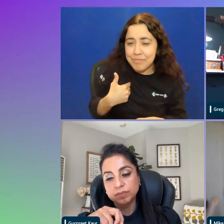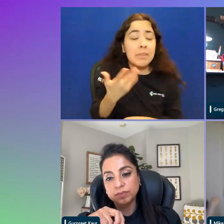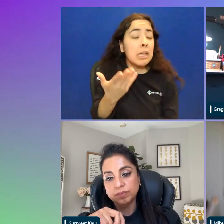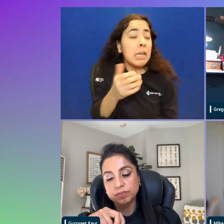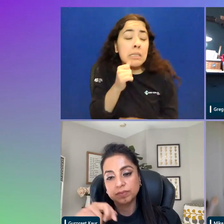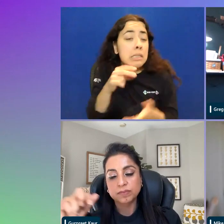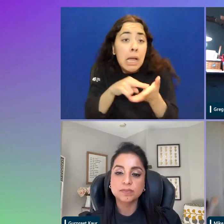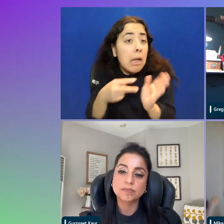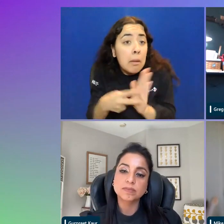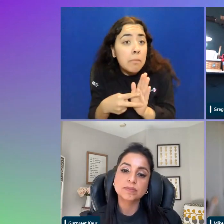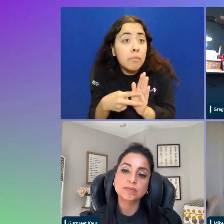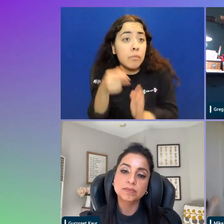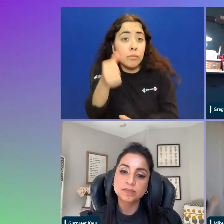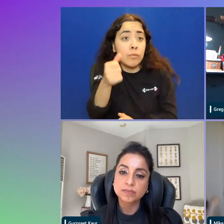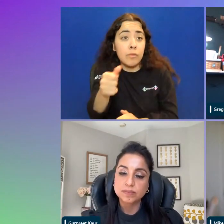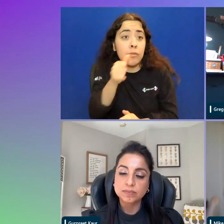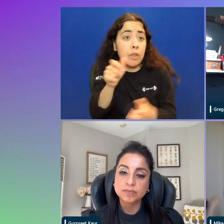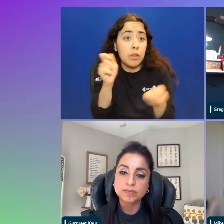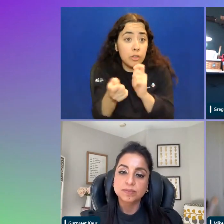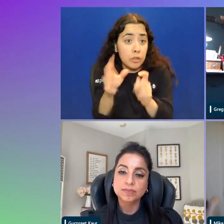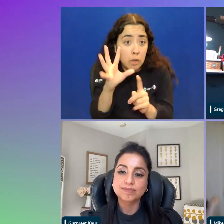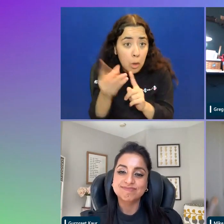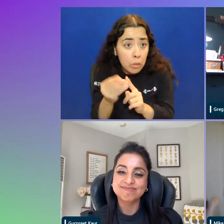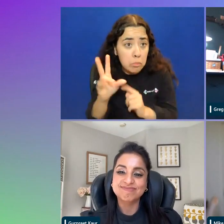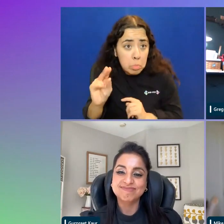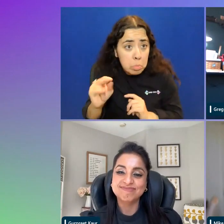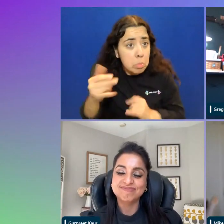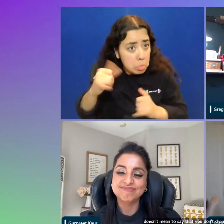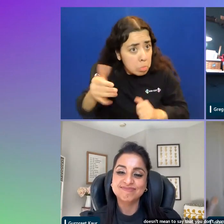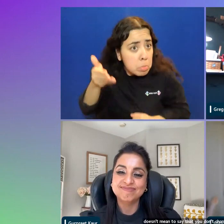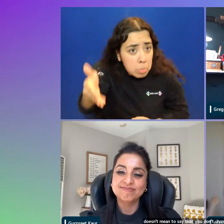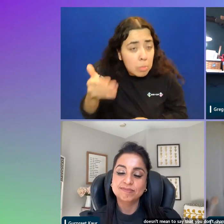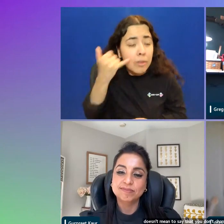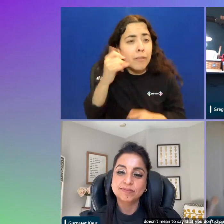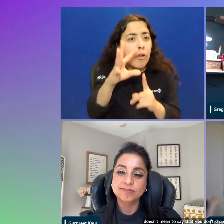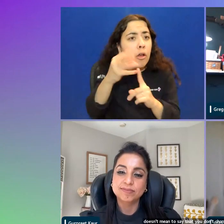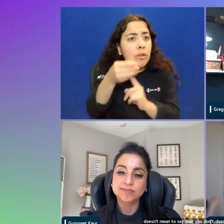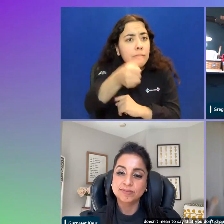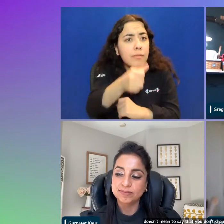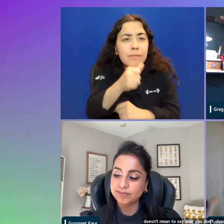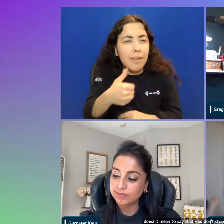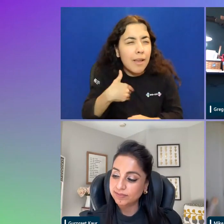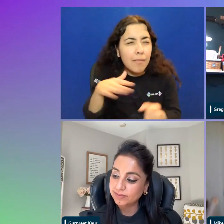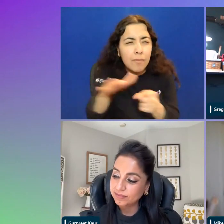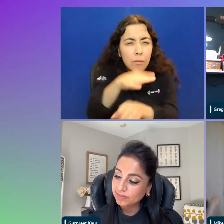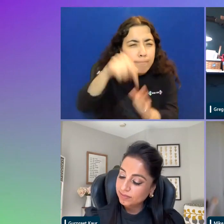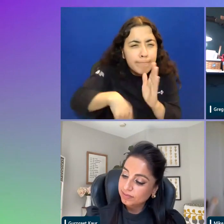say that you don't change the culture as you go. Right? So if a culture doesn't have an understanding or an acclimation